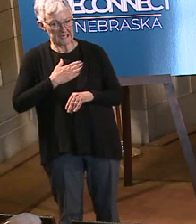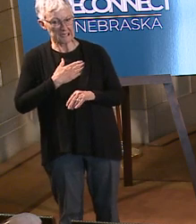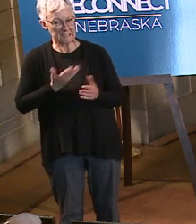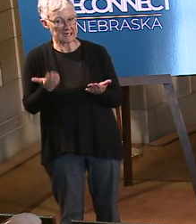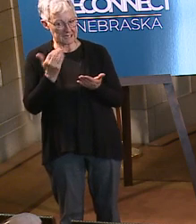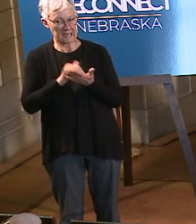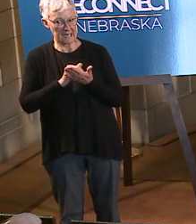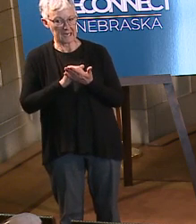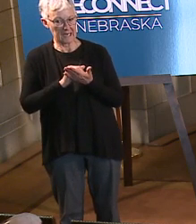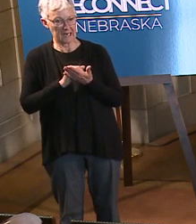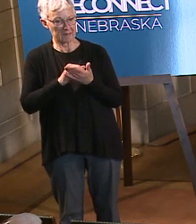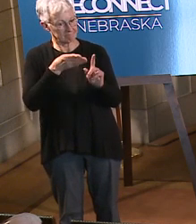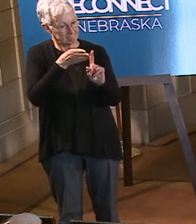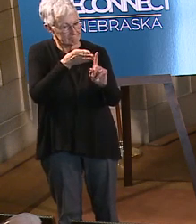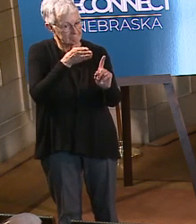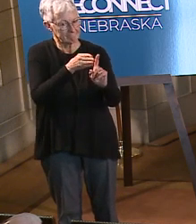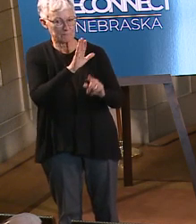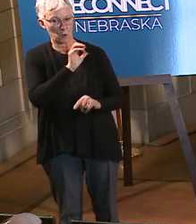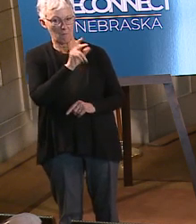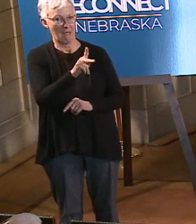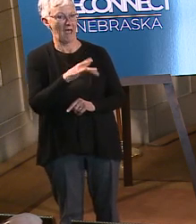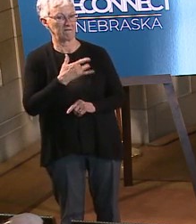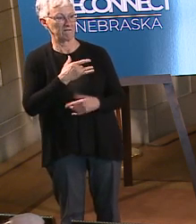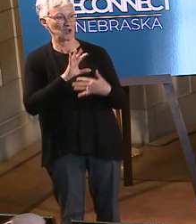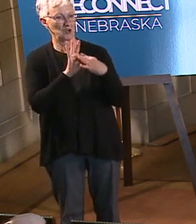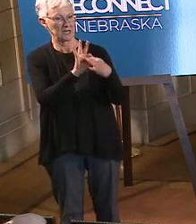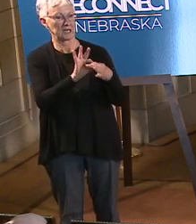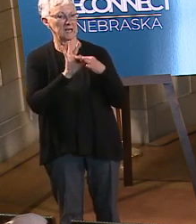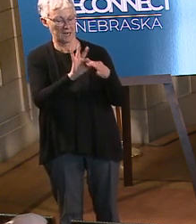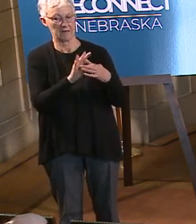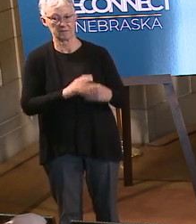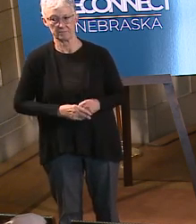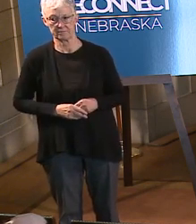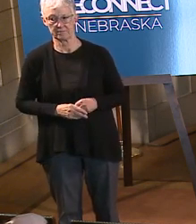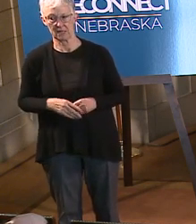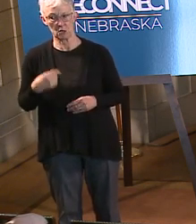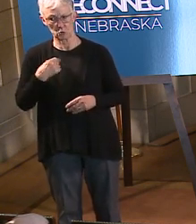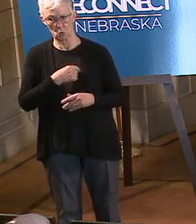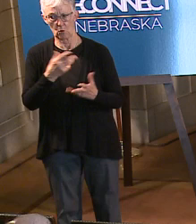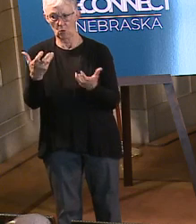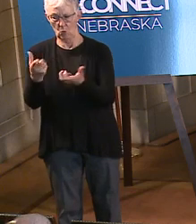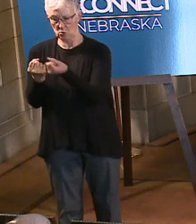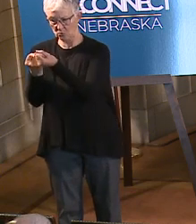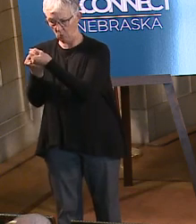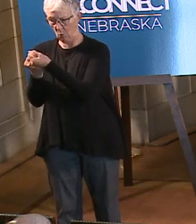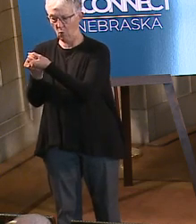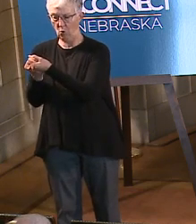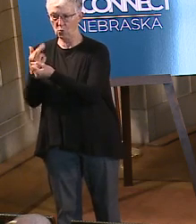VOLUNTEER WORK, HOUSE OF WORSHIP, YOUR FAVORITE RESTAURANT, PLEASE RECONNECT.